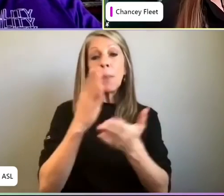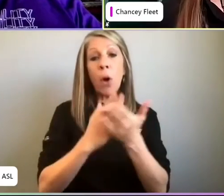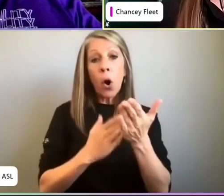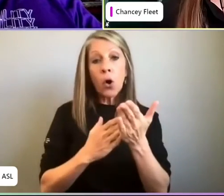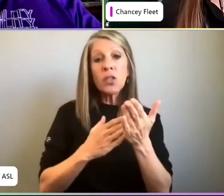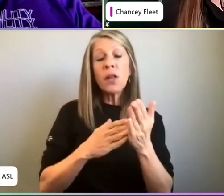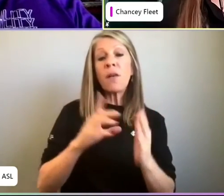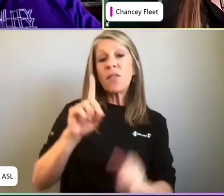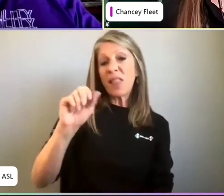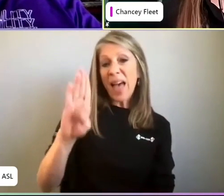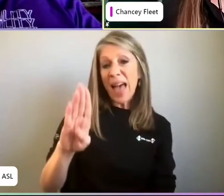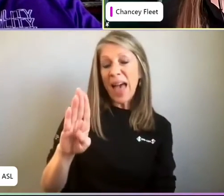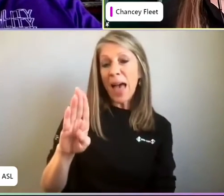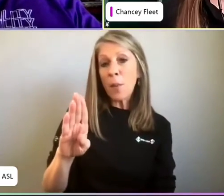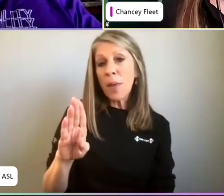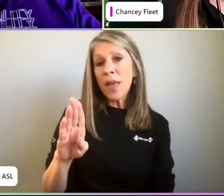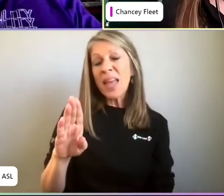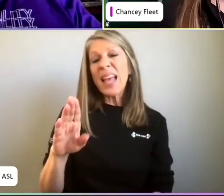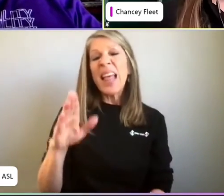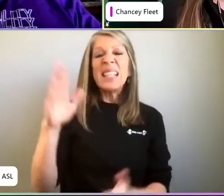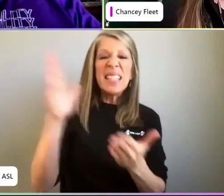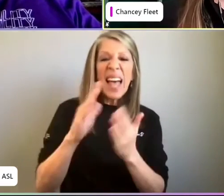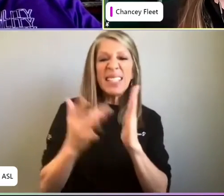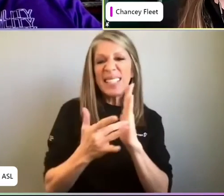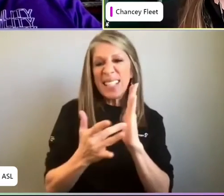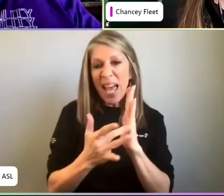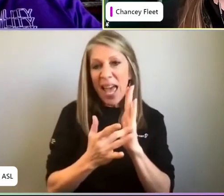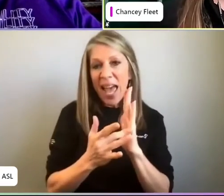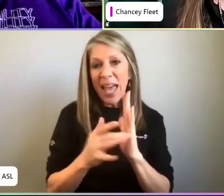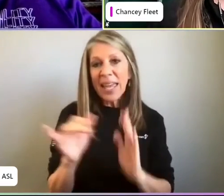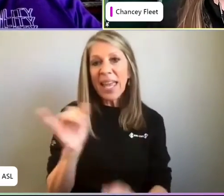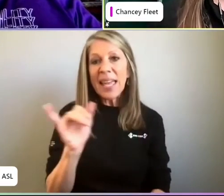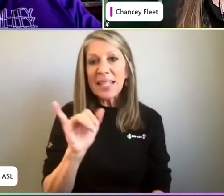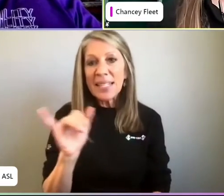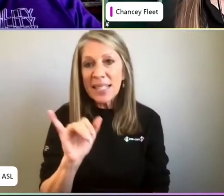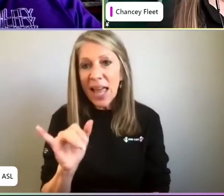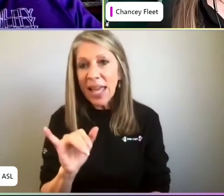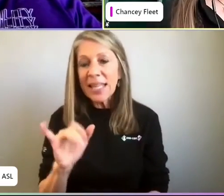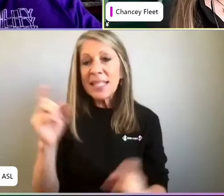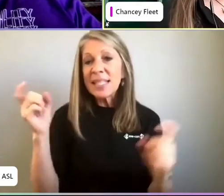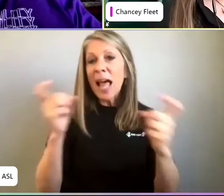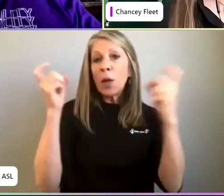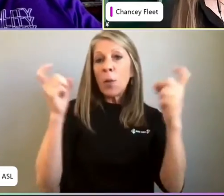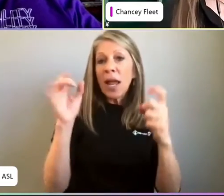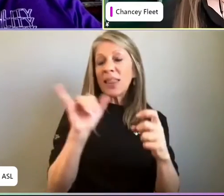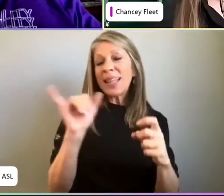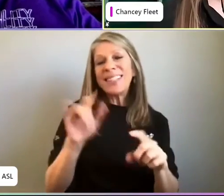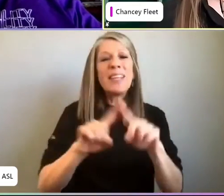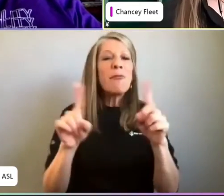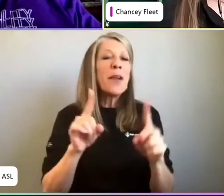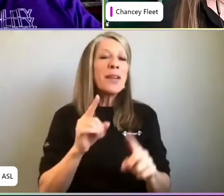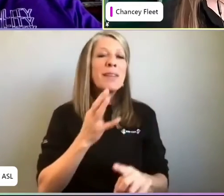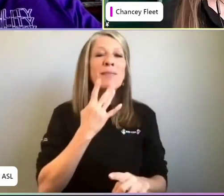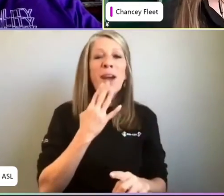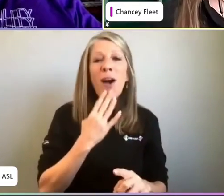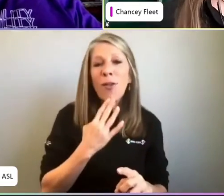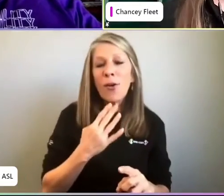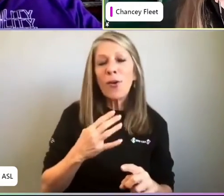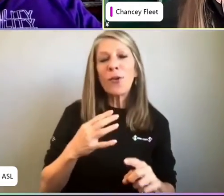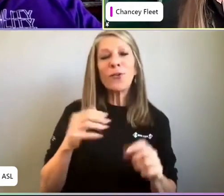students directly as well as families and educators. We do a lot of parts of the dimensions lab that are a lot less techie,